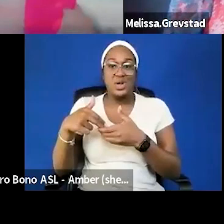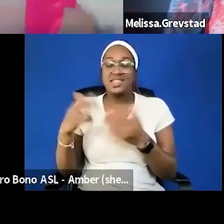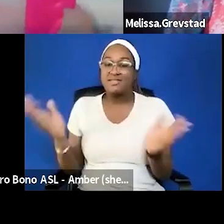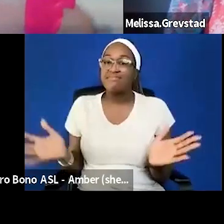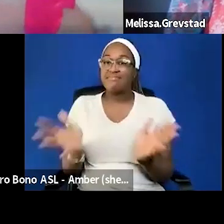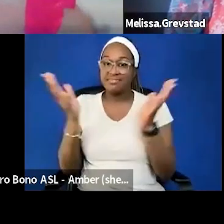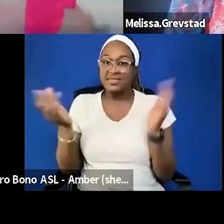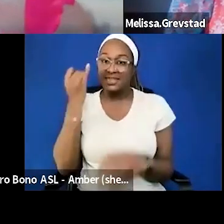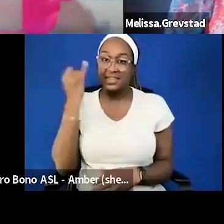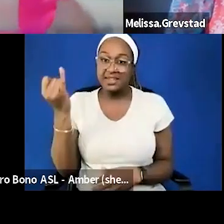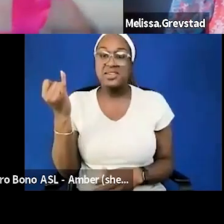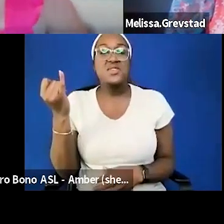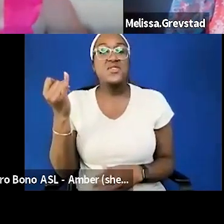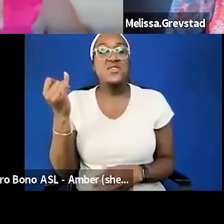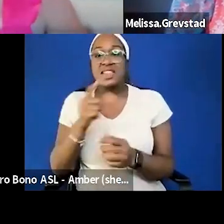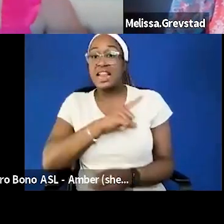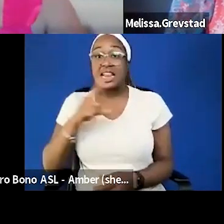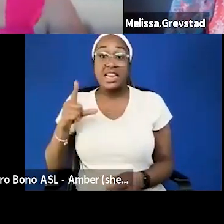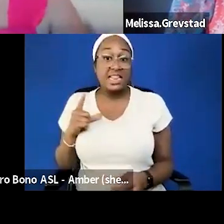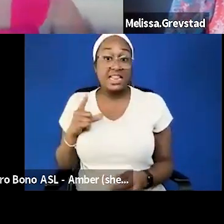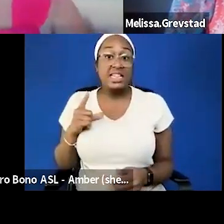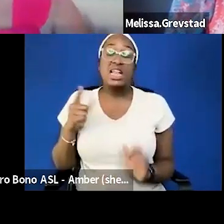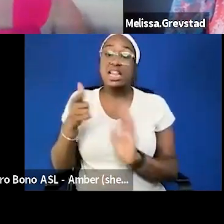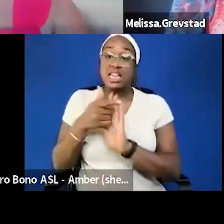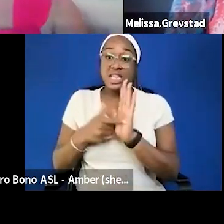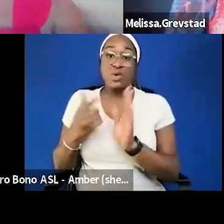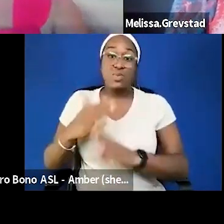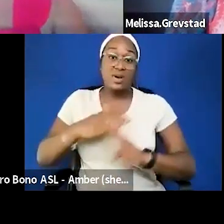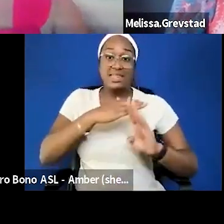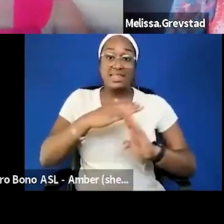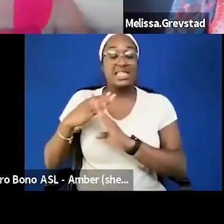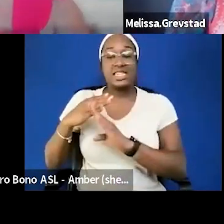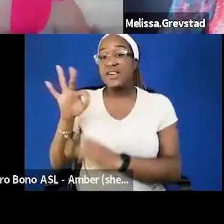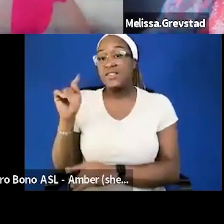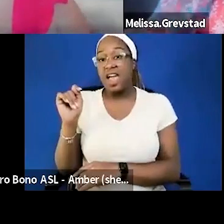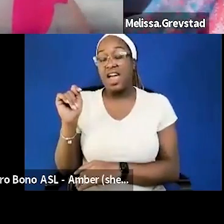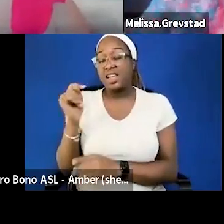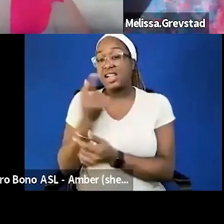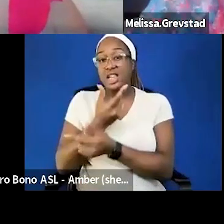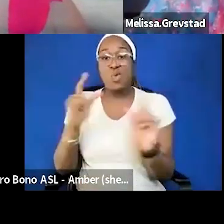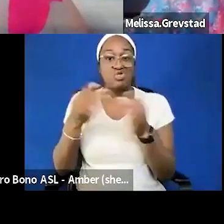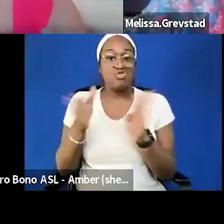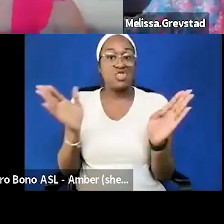towards these legal protections, but also fat liberation in general. So please do check out that hashtag on your favorite socials.